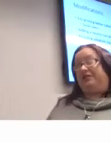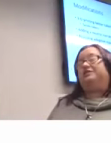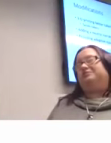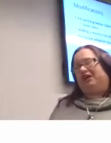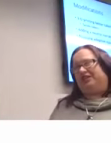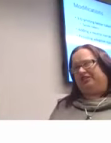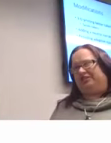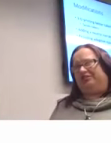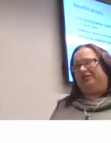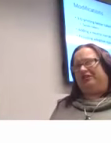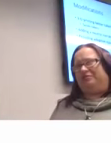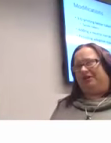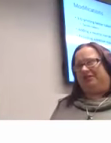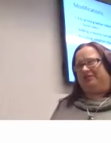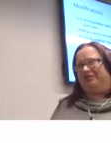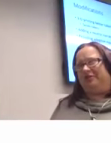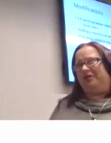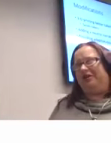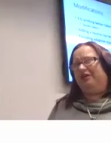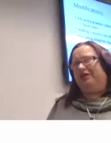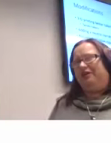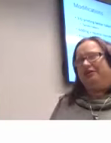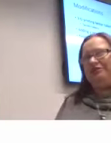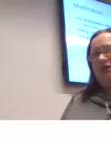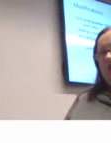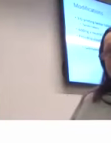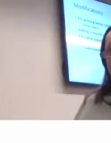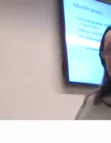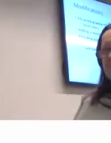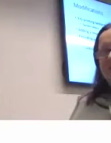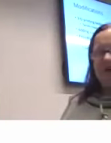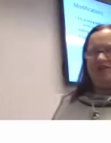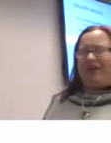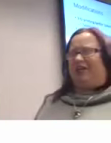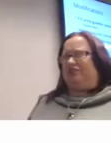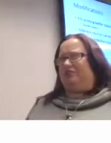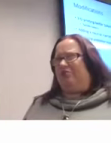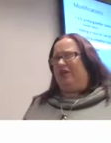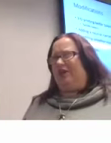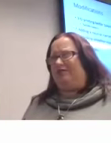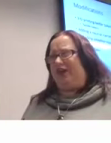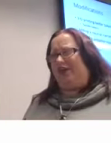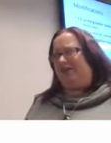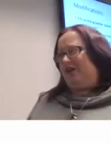That is something #24e6 told us.